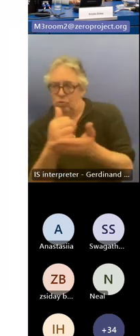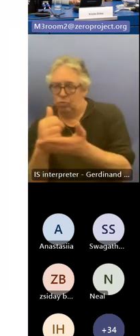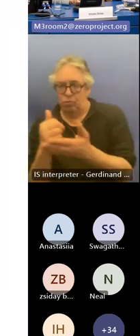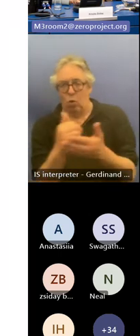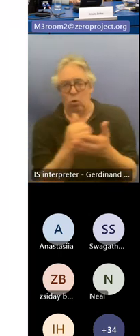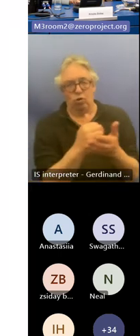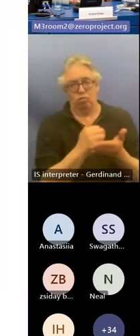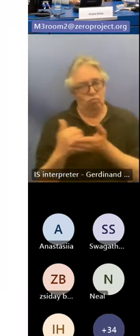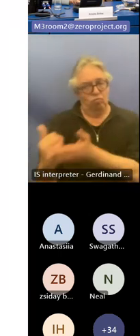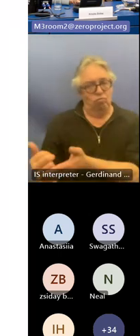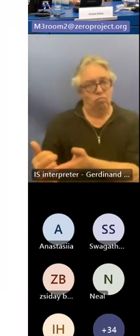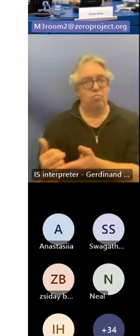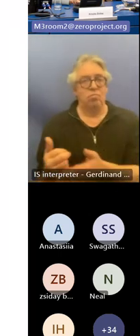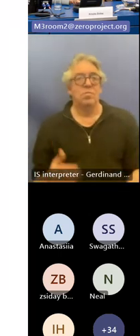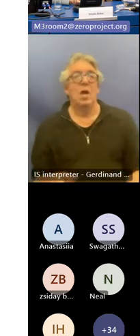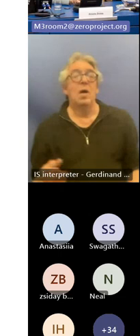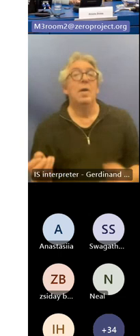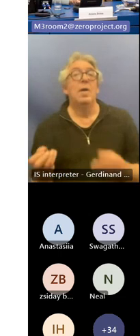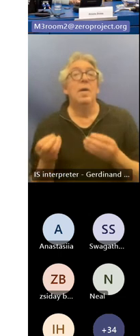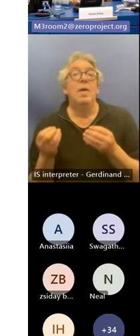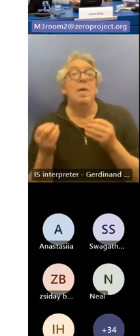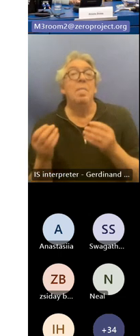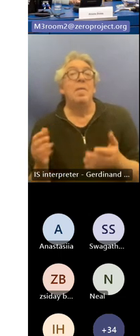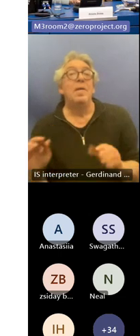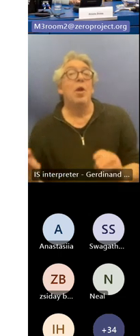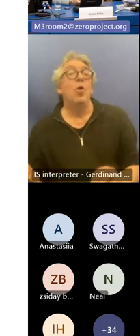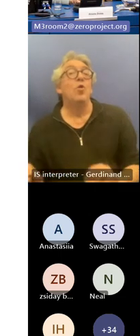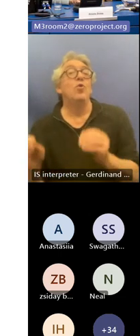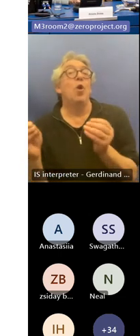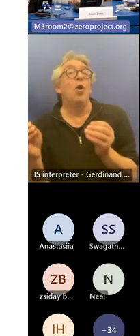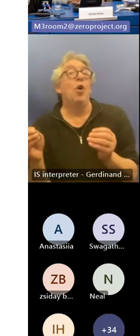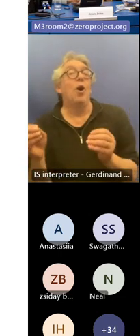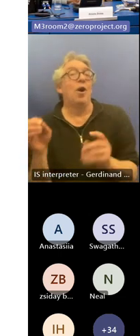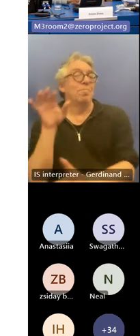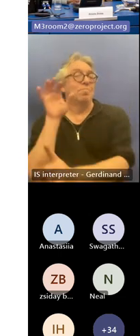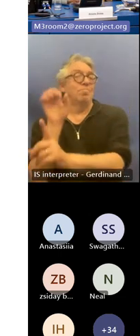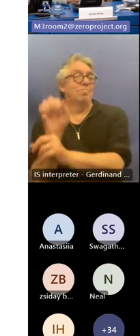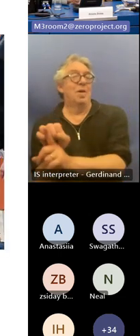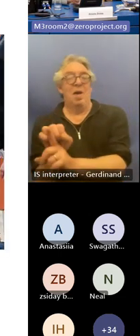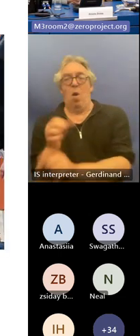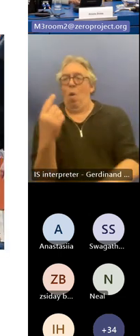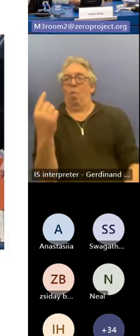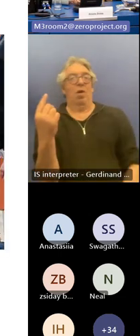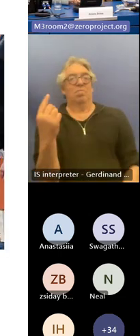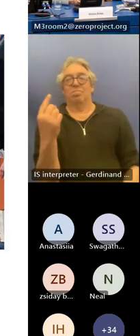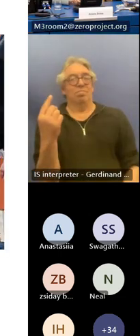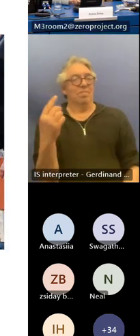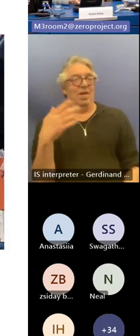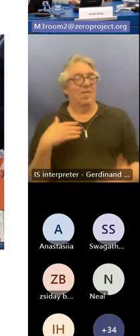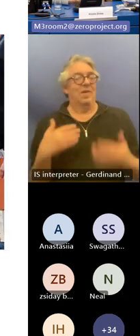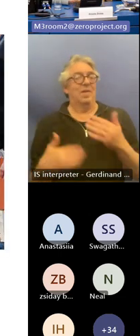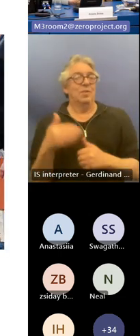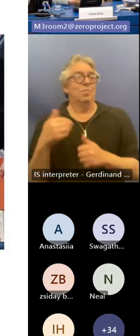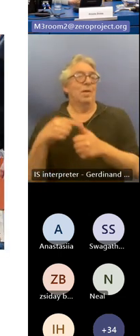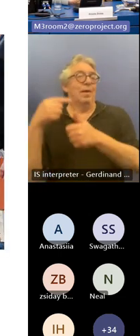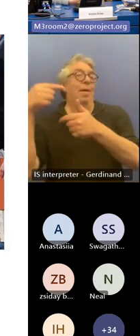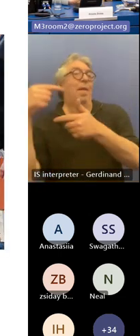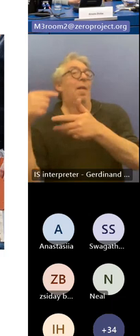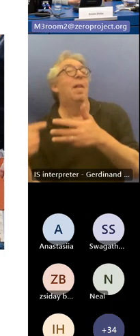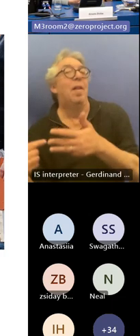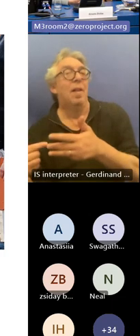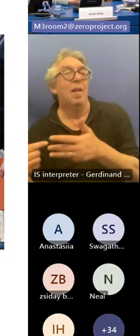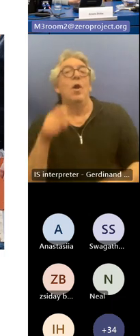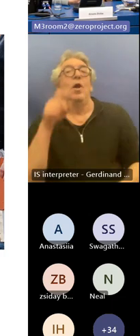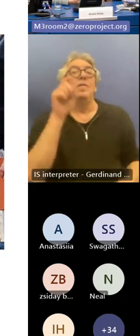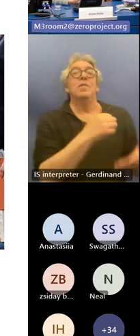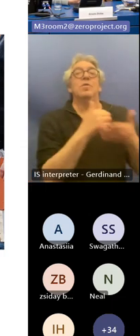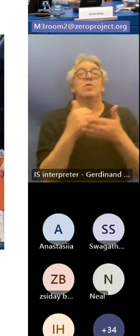them do not have one diagnosis but multiple, it is really needed. It does not mean that we have